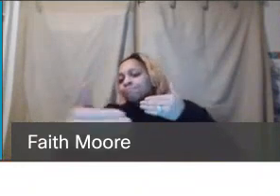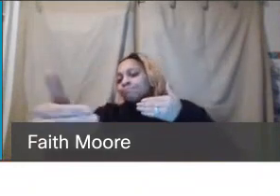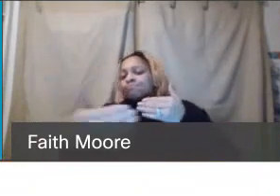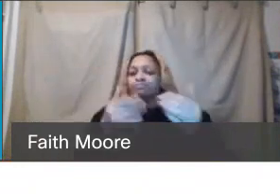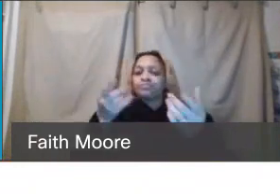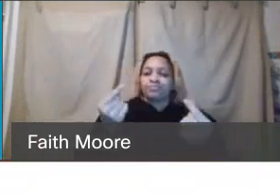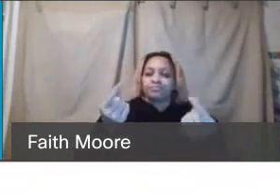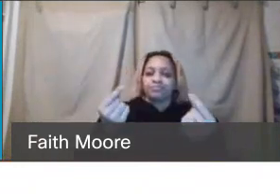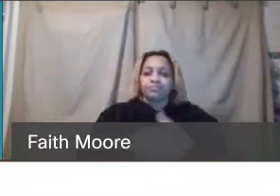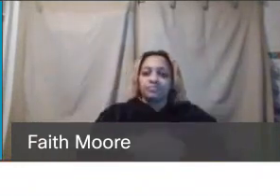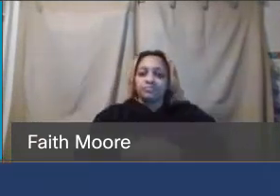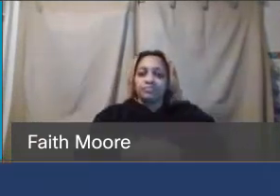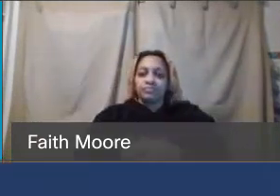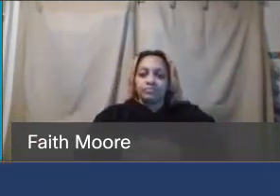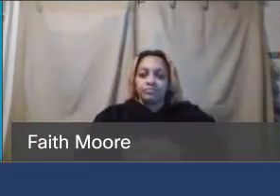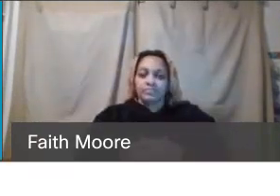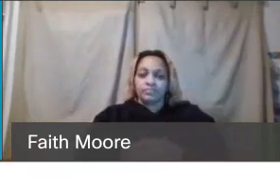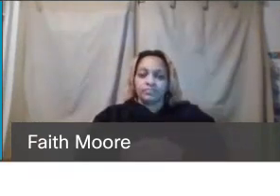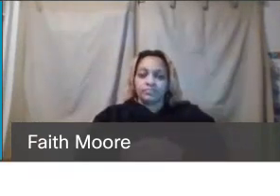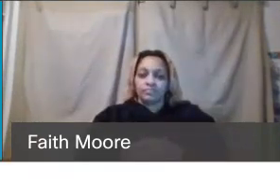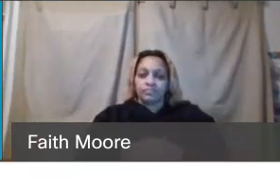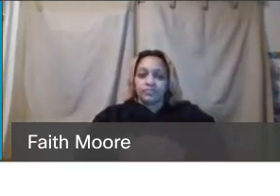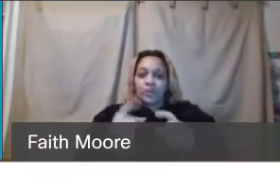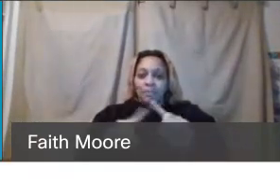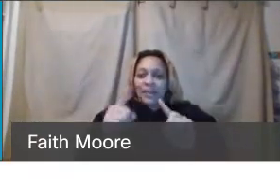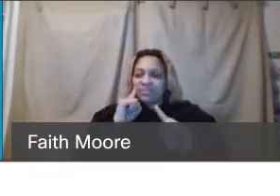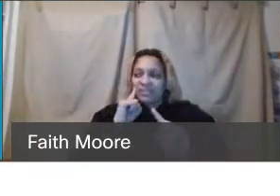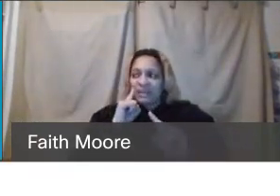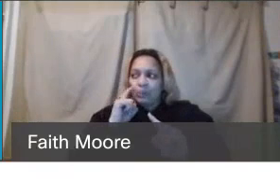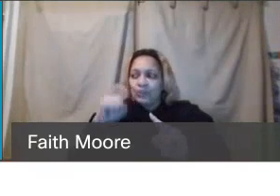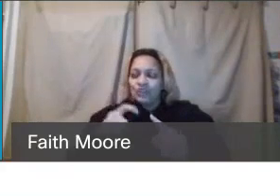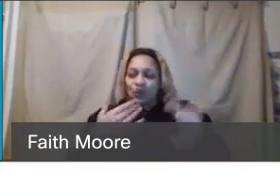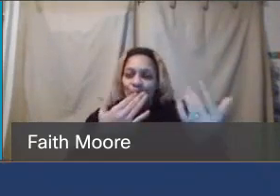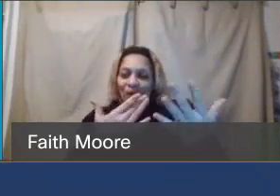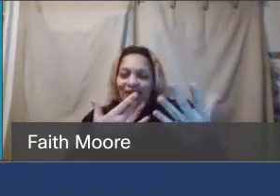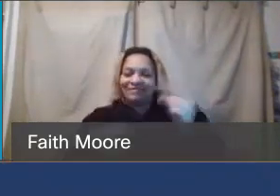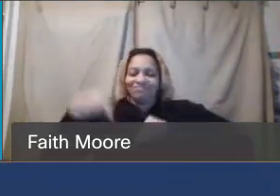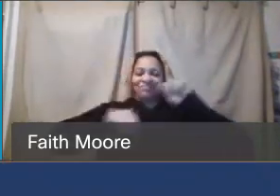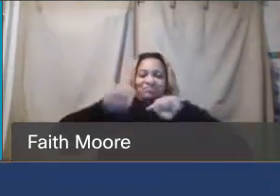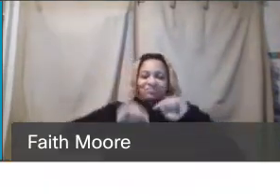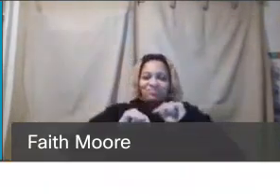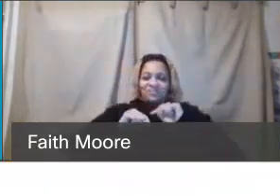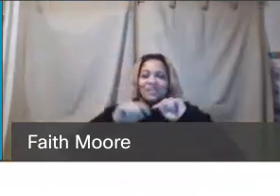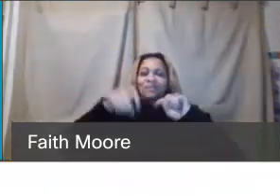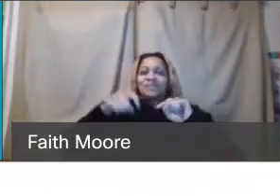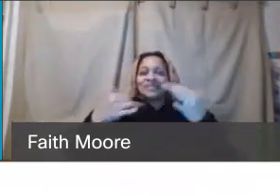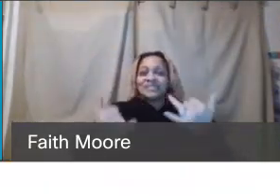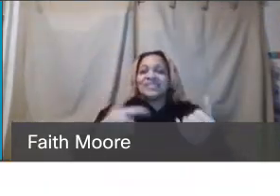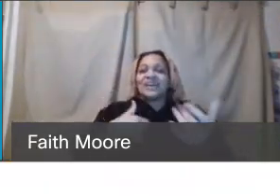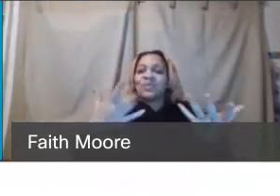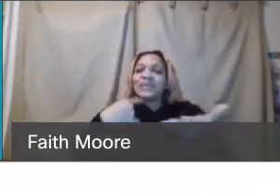But I think we should wait sorry backing up because this is a time where we're having discussion. We.